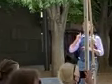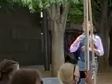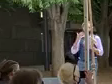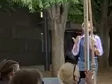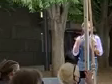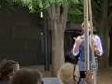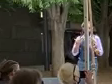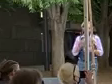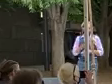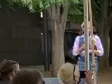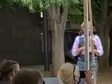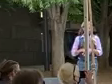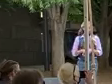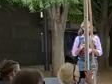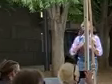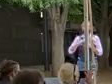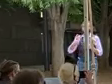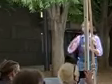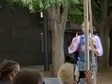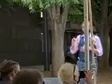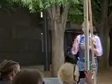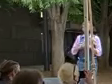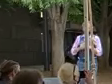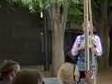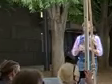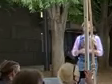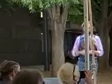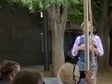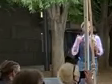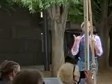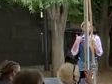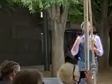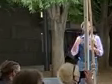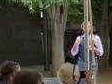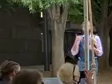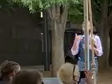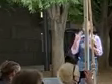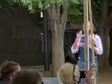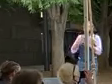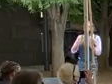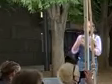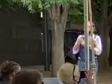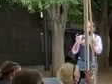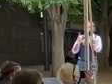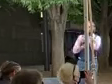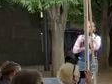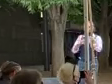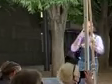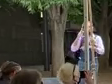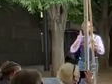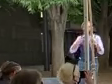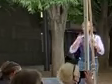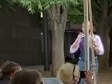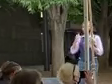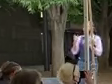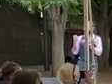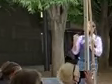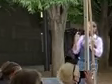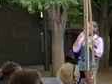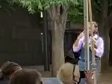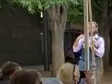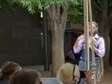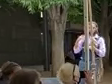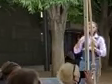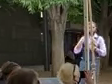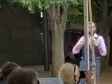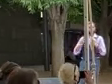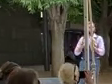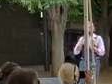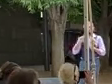But that is just a start. Now there's at least some consequences for those who treat us with disabilities as if we are of no consequence.